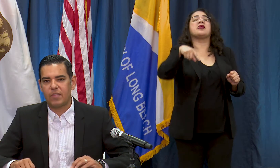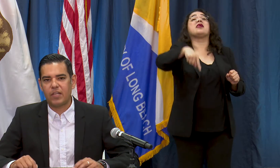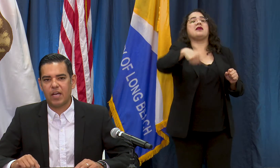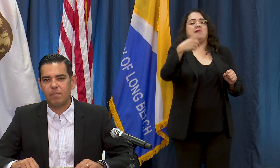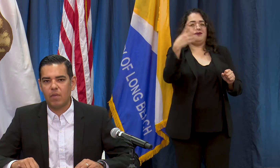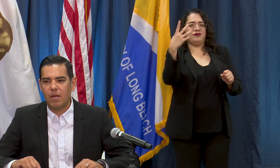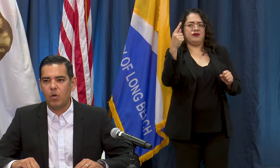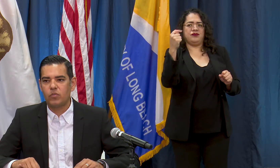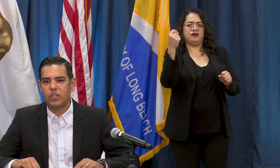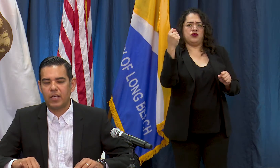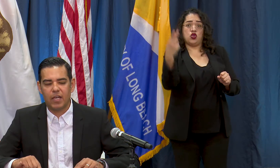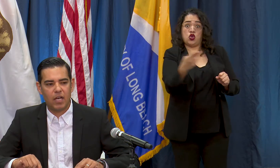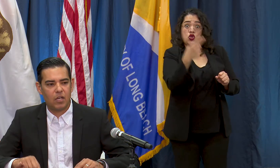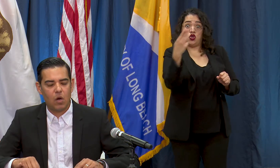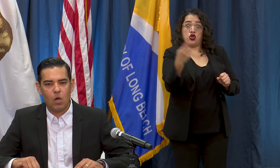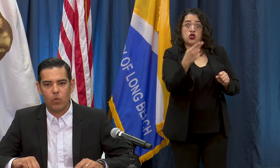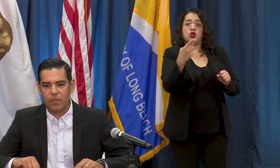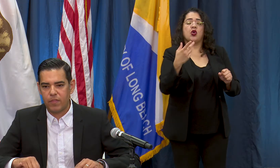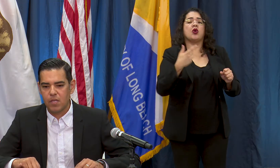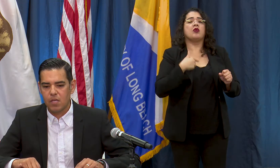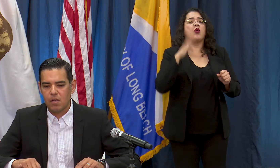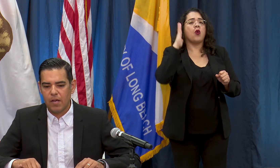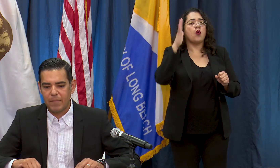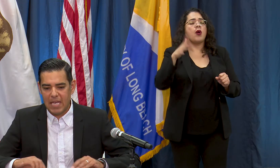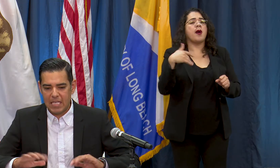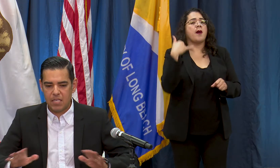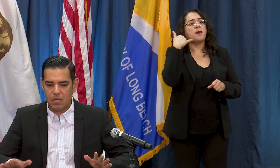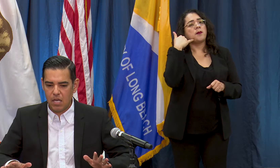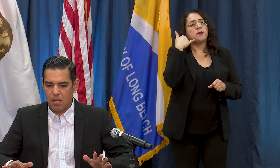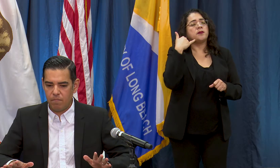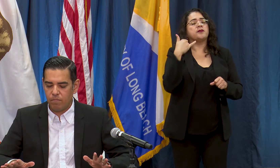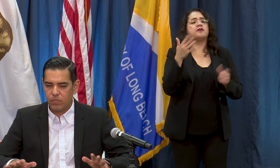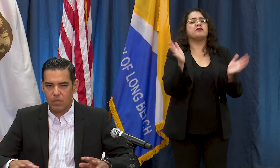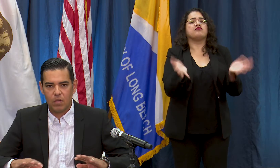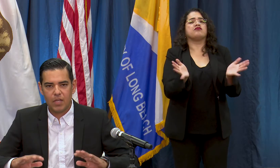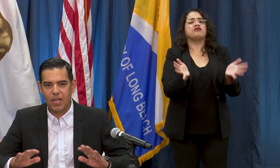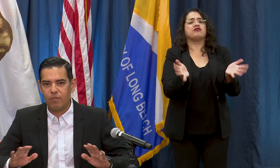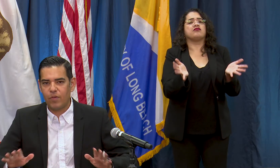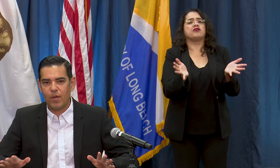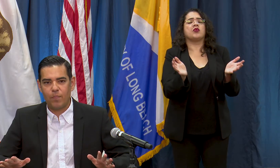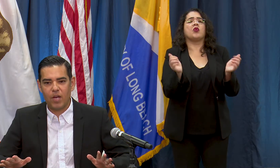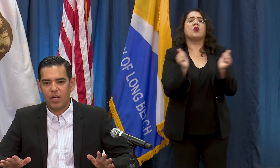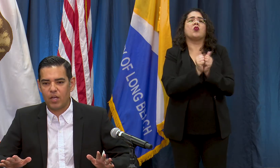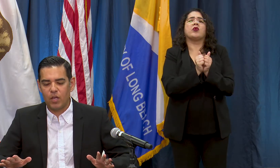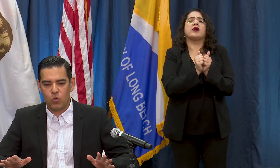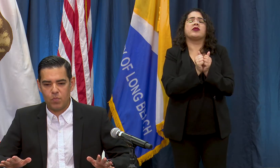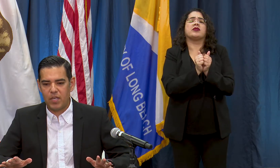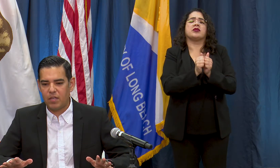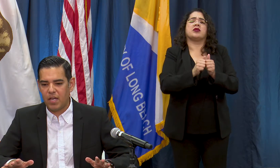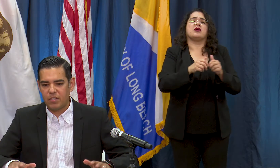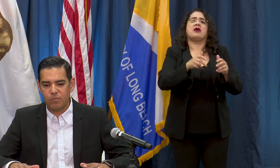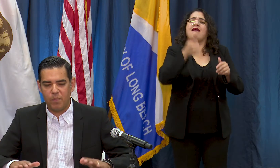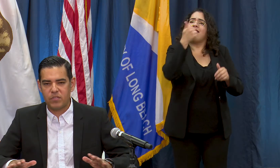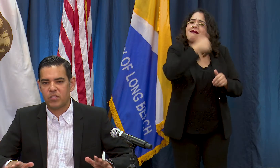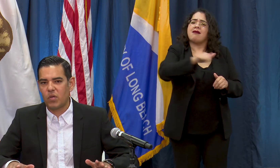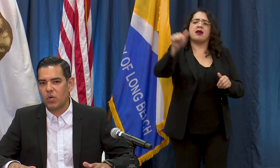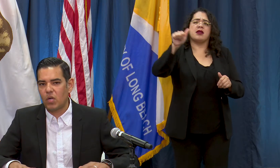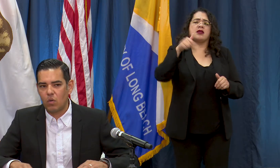I'm hosting a call with any kind of grooming, small business owner or